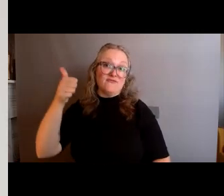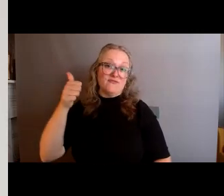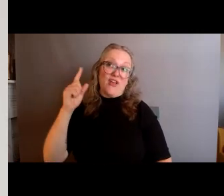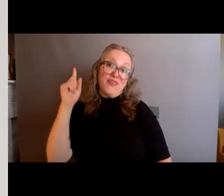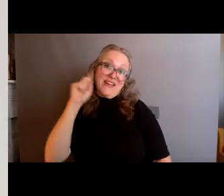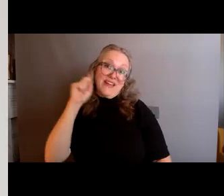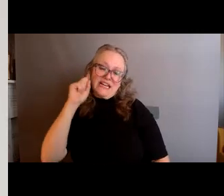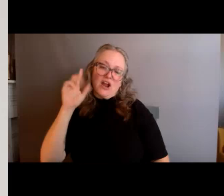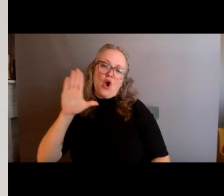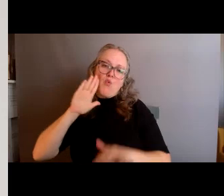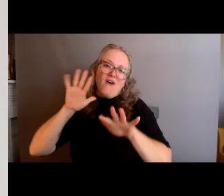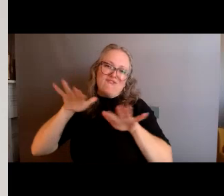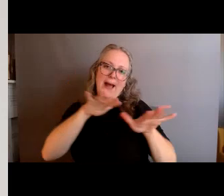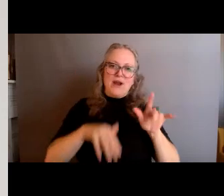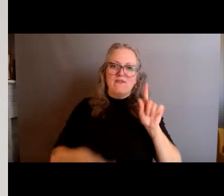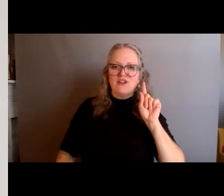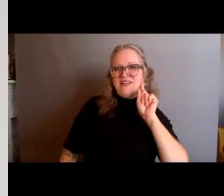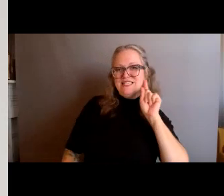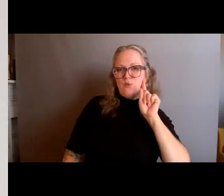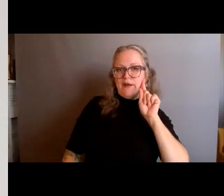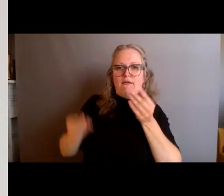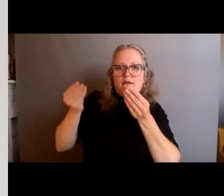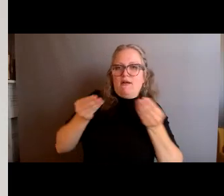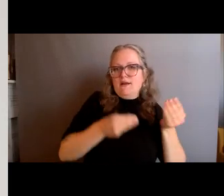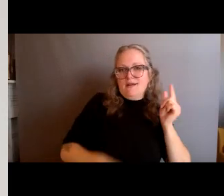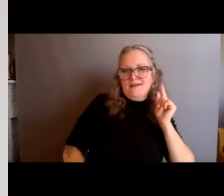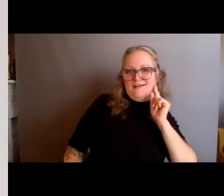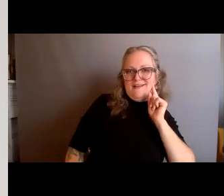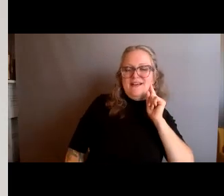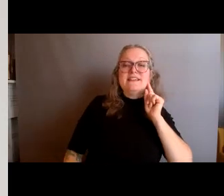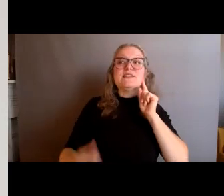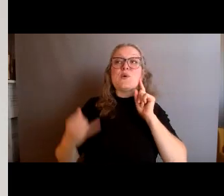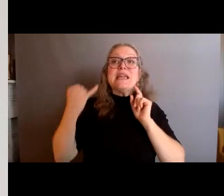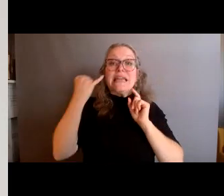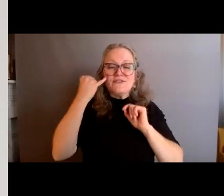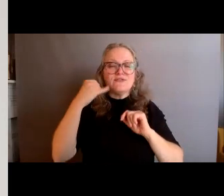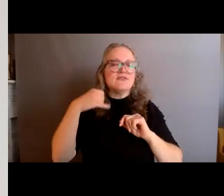So if I turn it, if I turn the sound, let's say you've got a 60